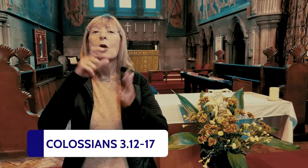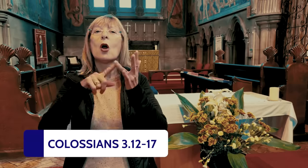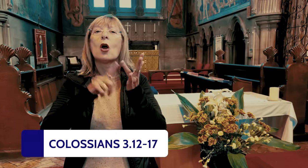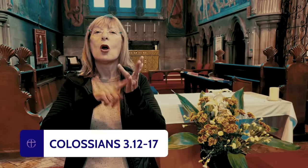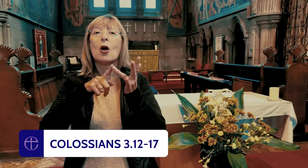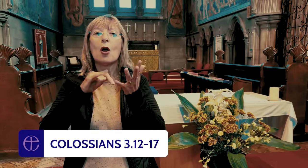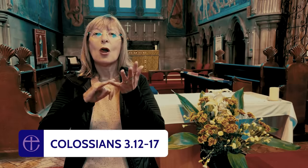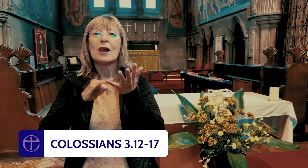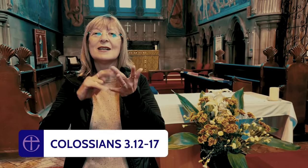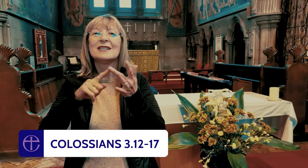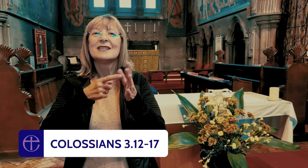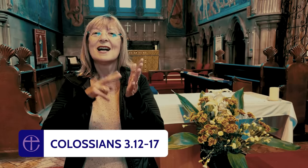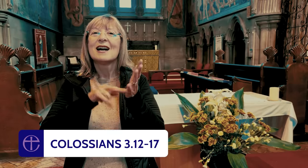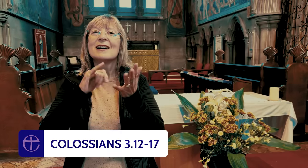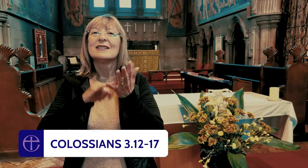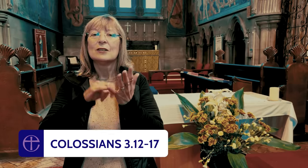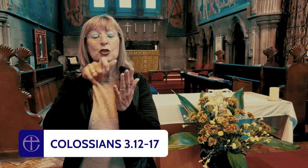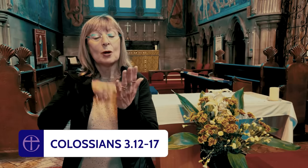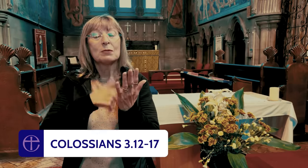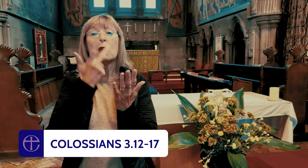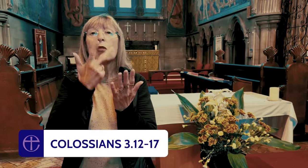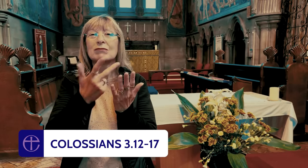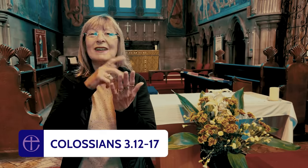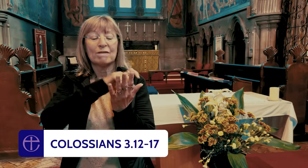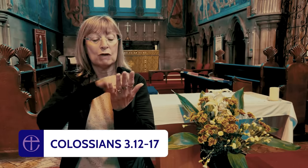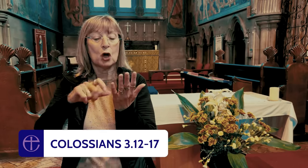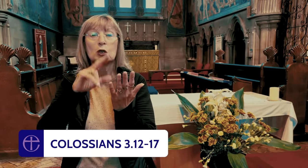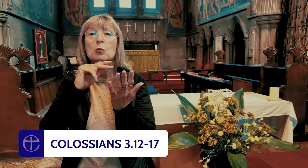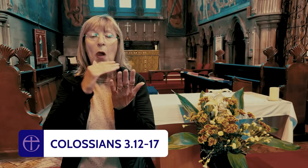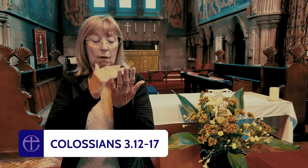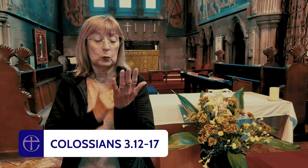Our reading is Colossians 3, verses 12-17: